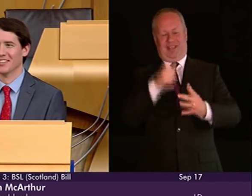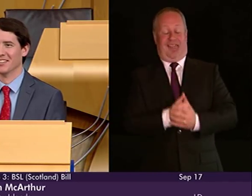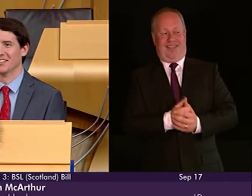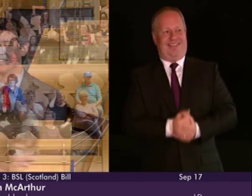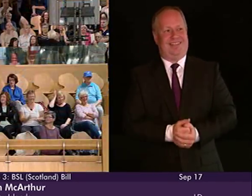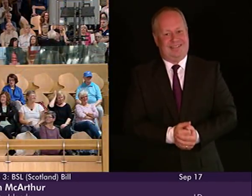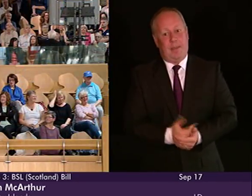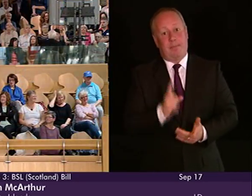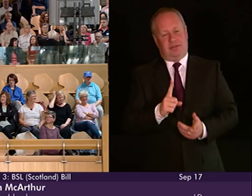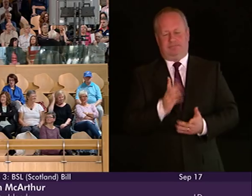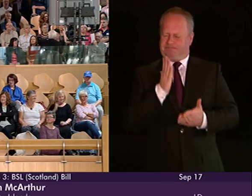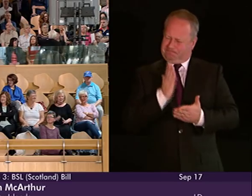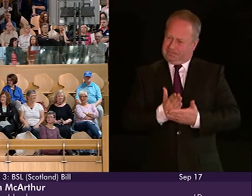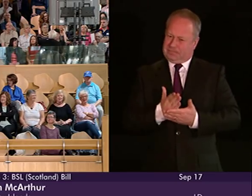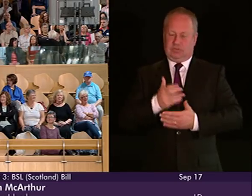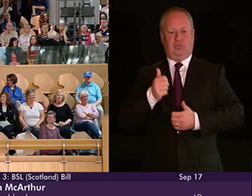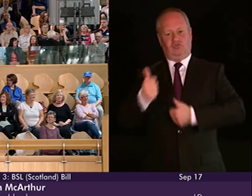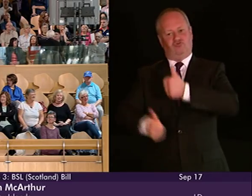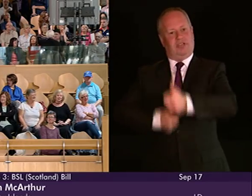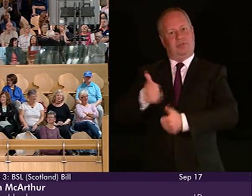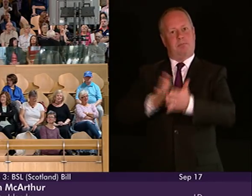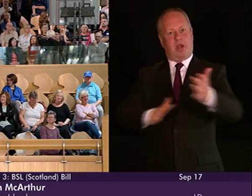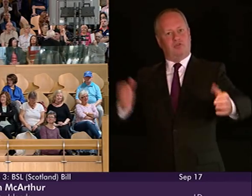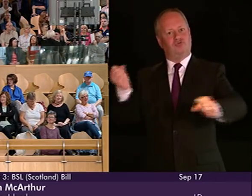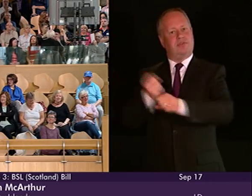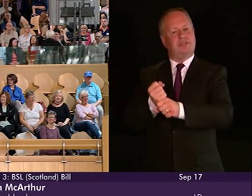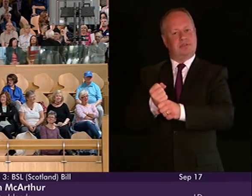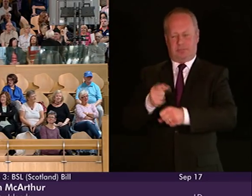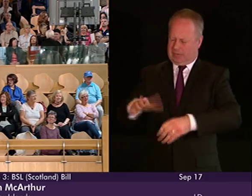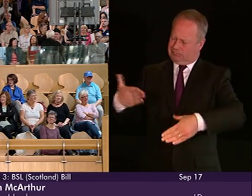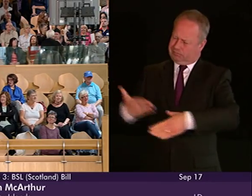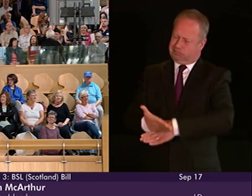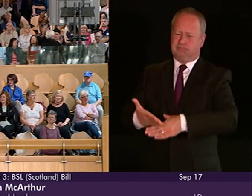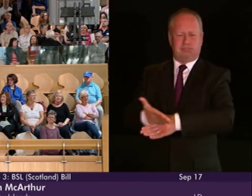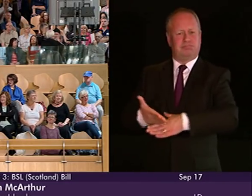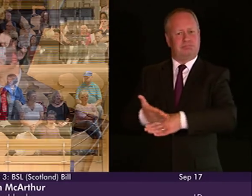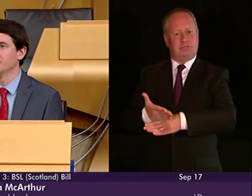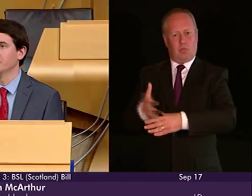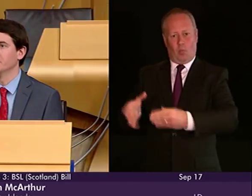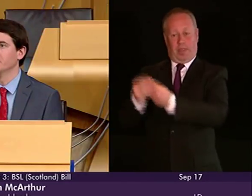I offer sincere congratulations to Mark Griffin on his work, alongside that of the minister,